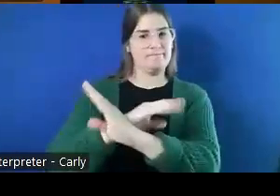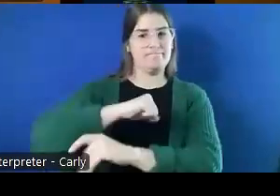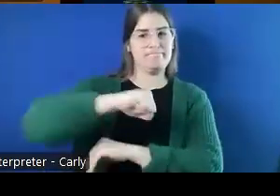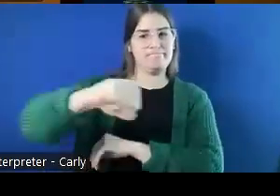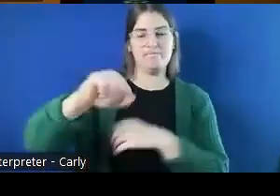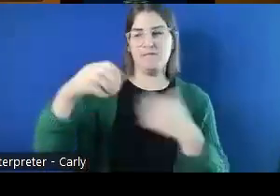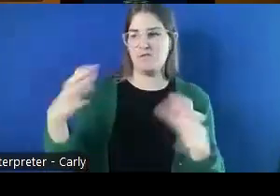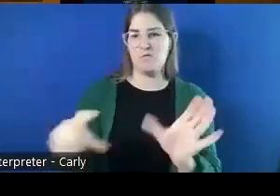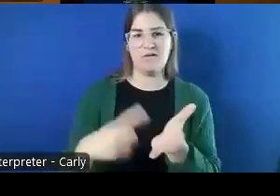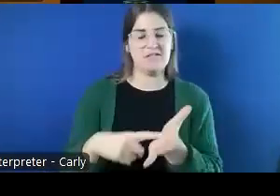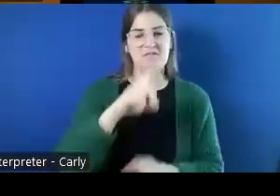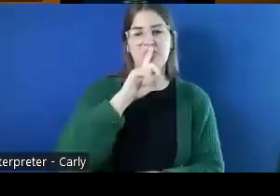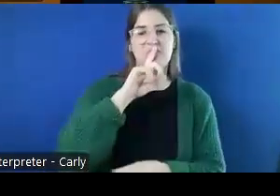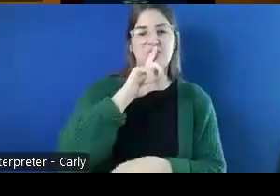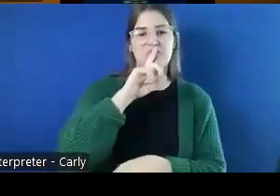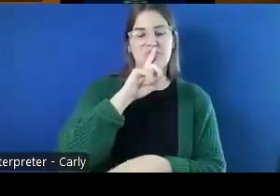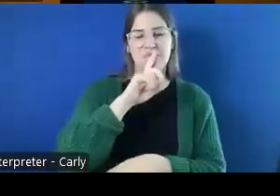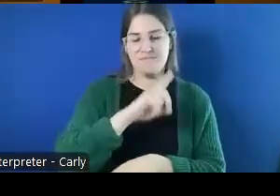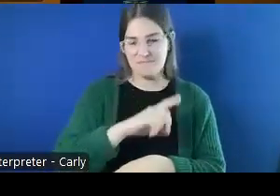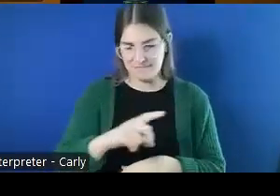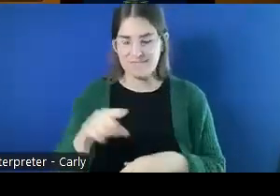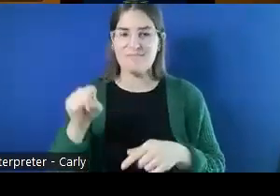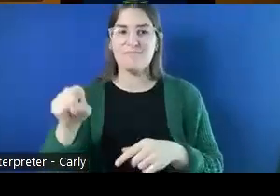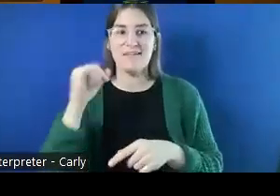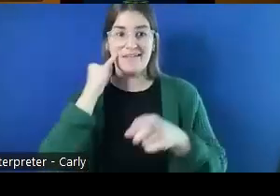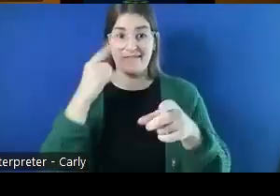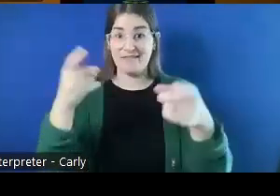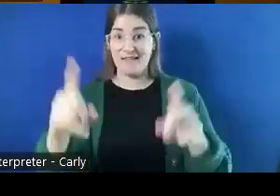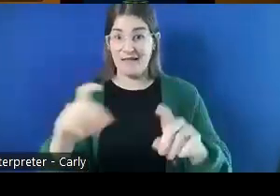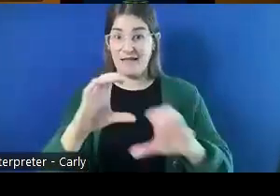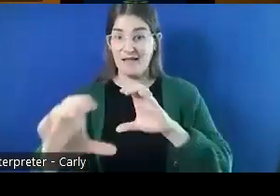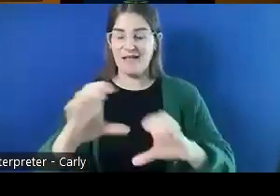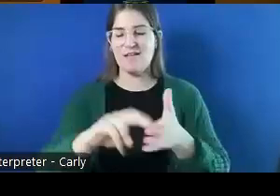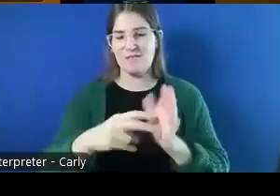conversations um and caregivers often won't bring those up as well so communication interventions